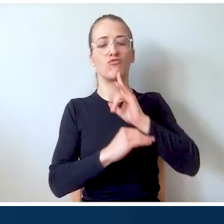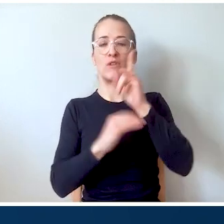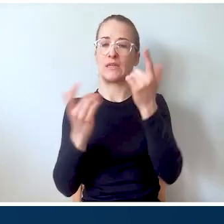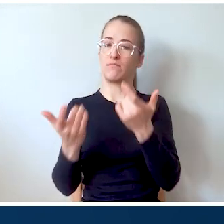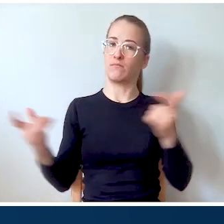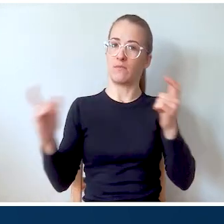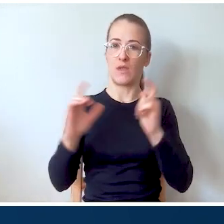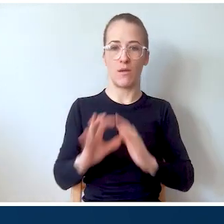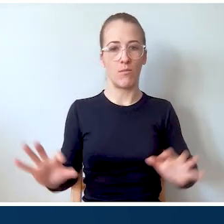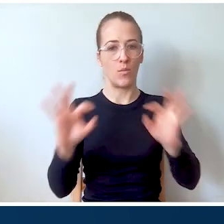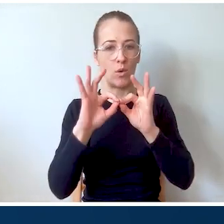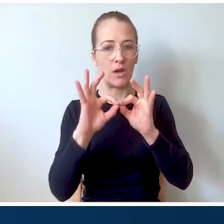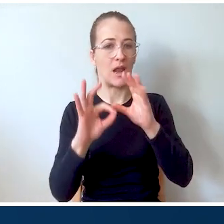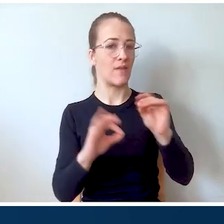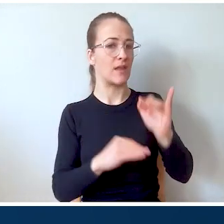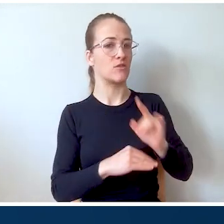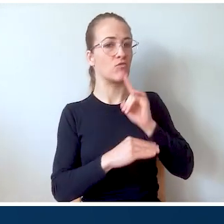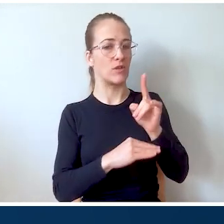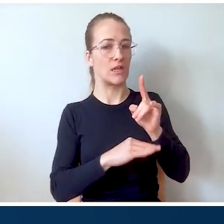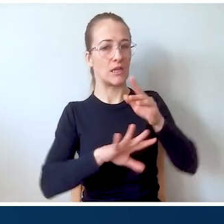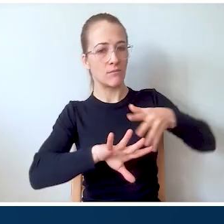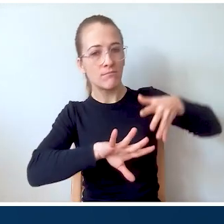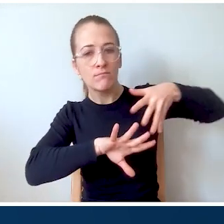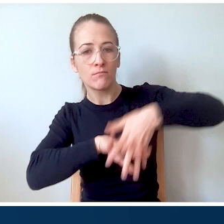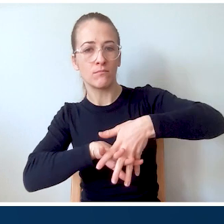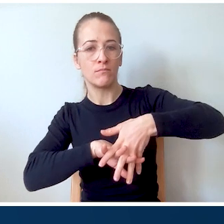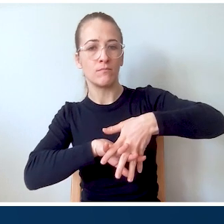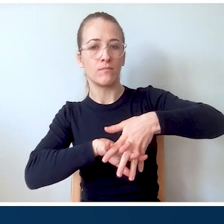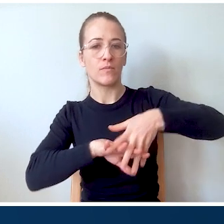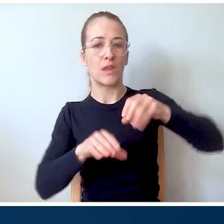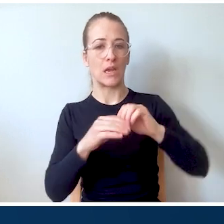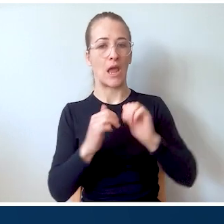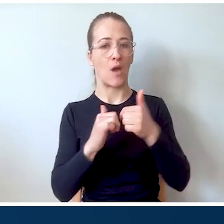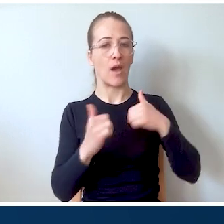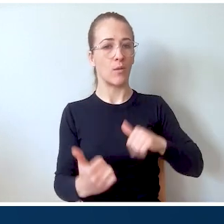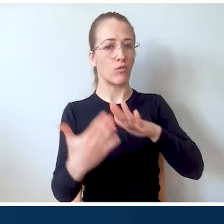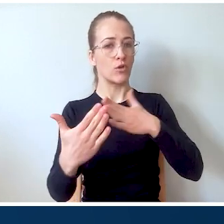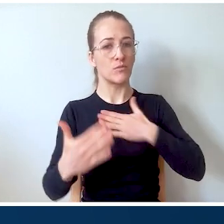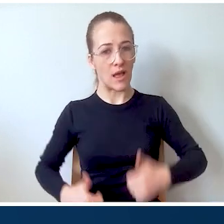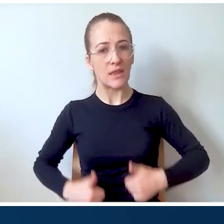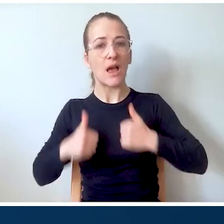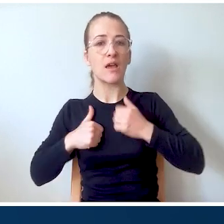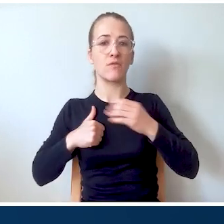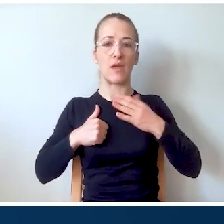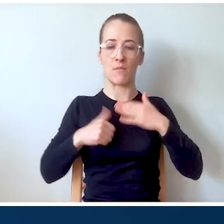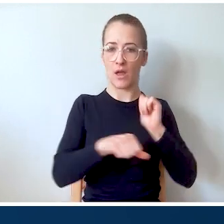and something that has been very deeply integrated into how I have approached my life and my work